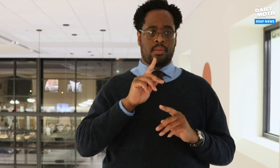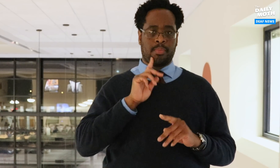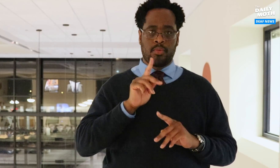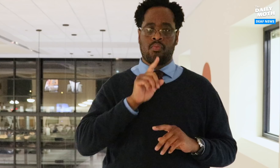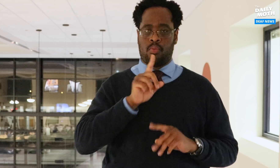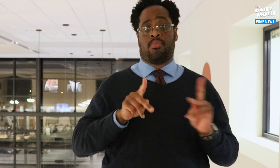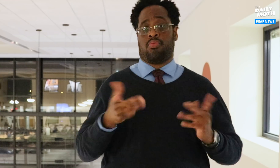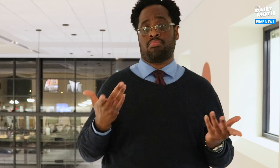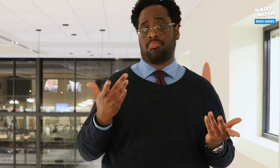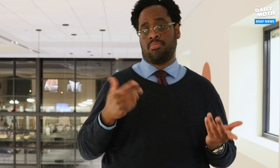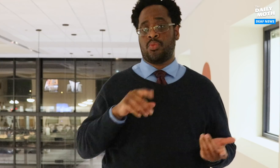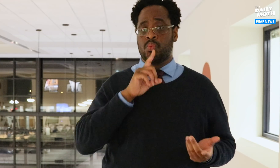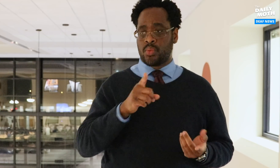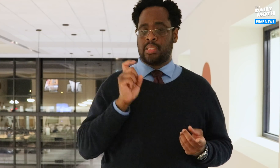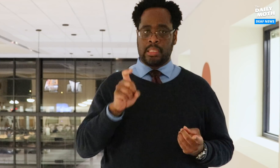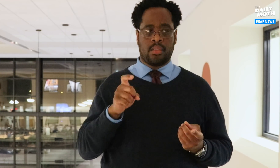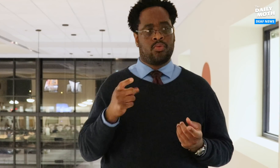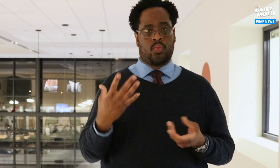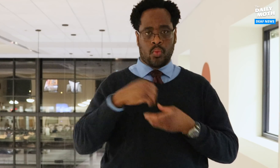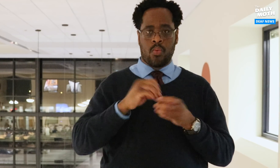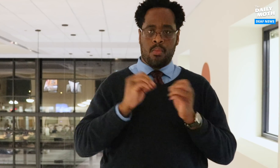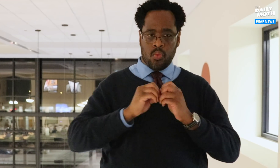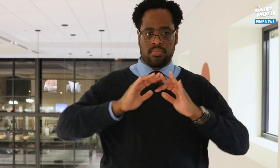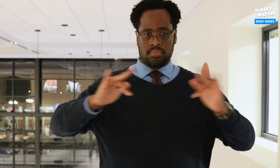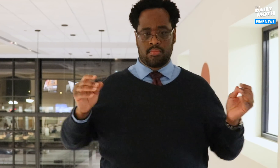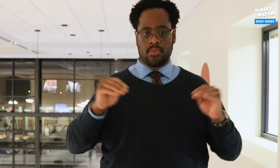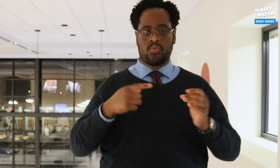people are people. We really need to include more diversity